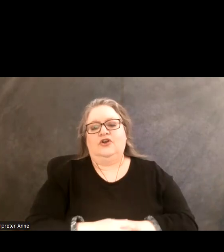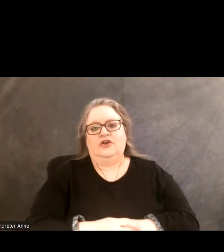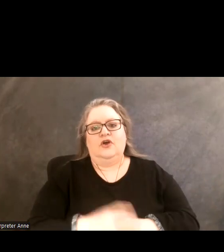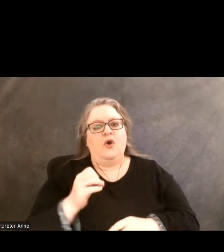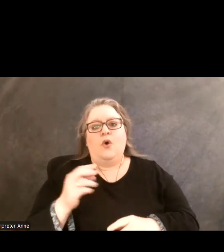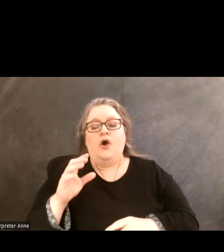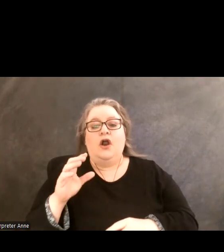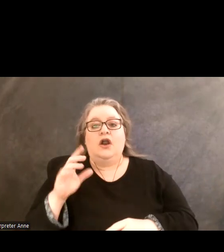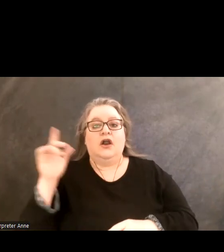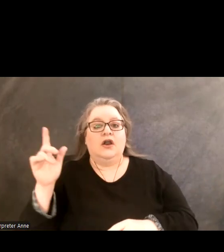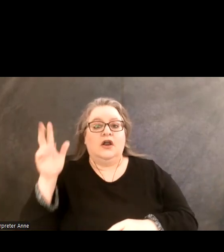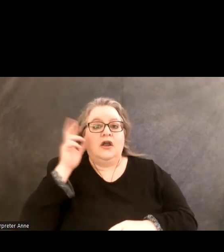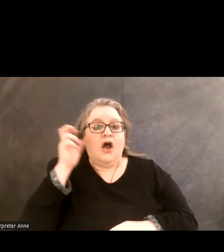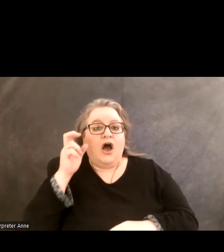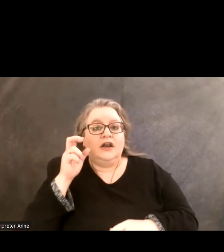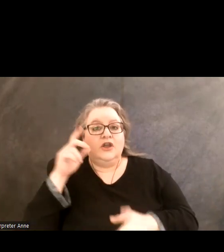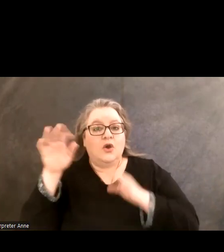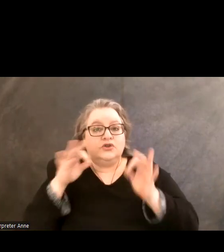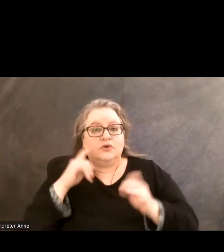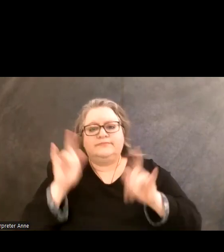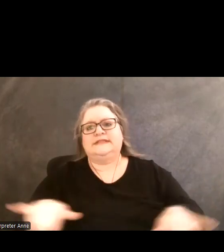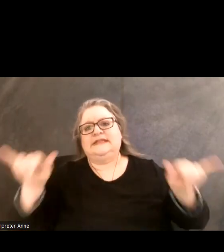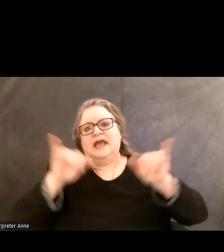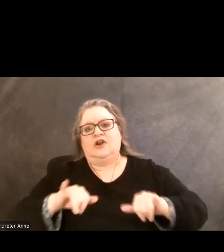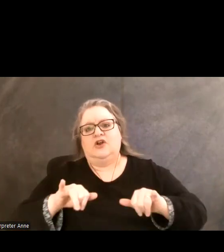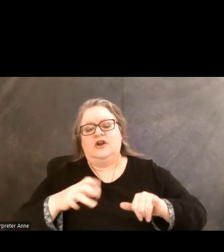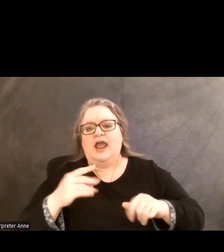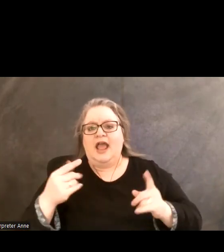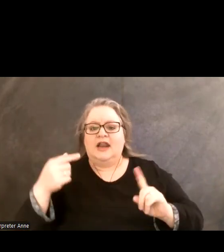description is standard. And we should be at a point where basic